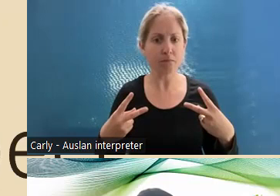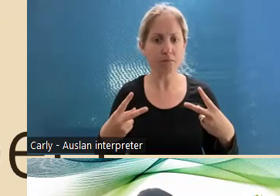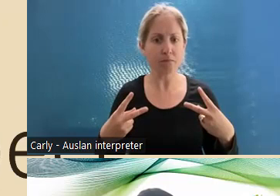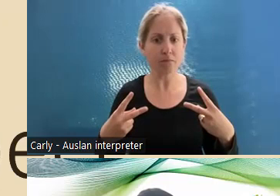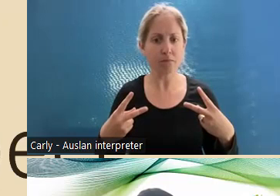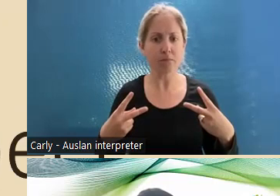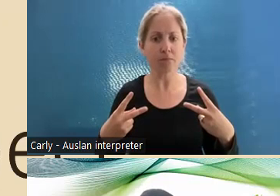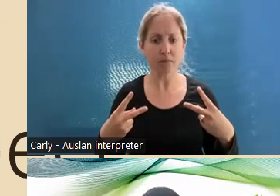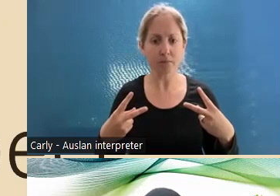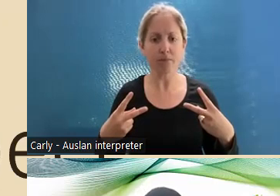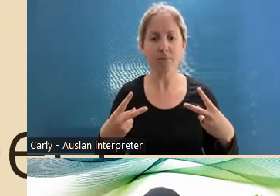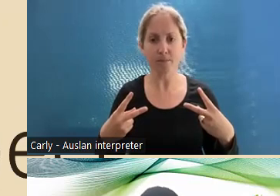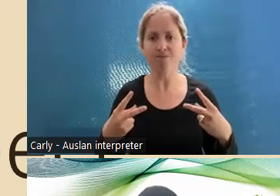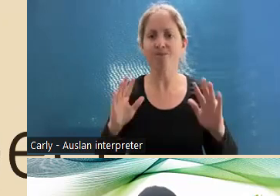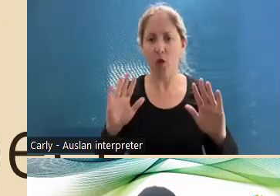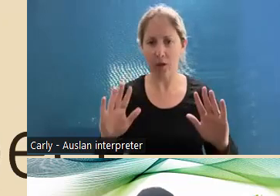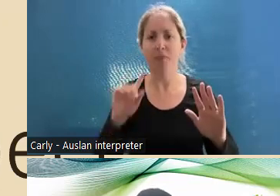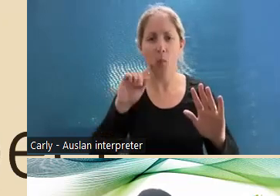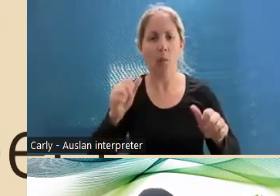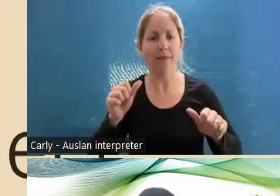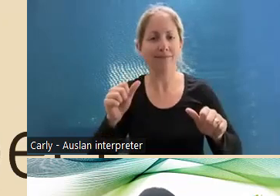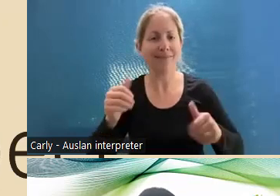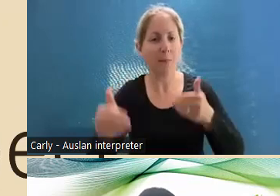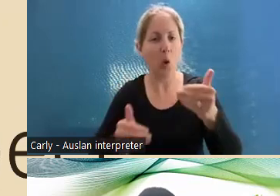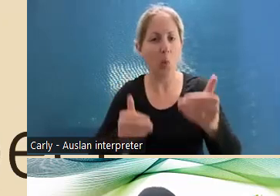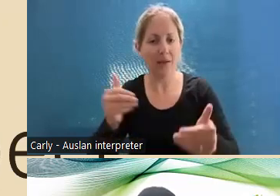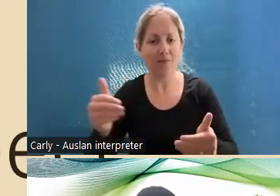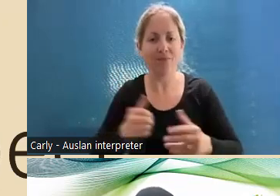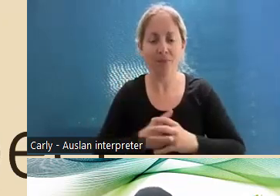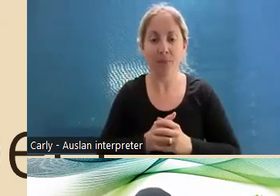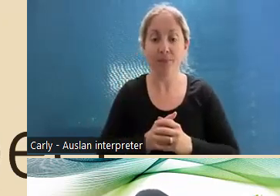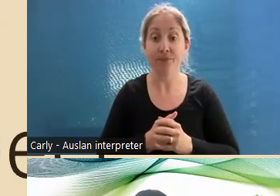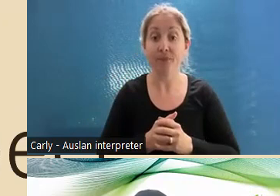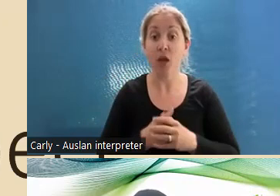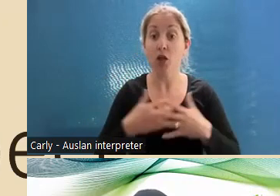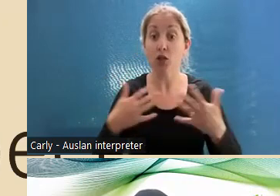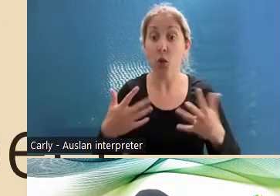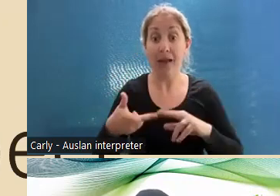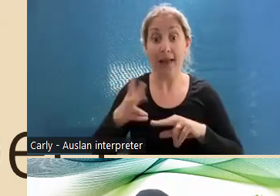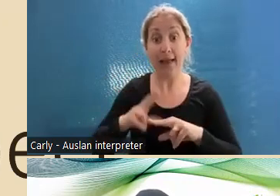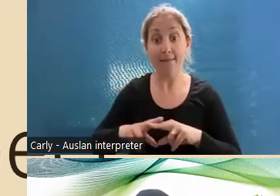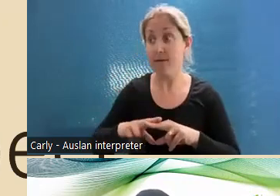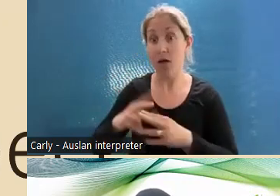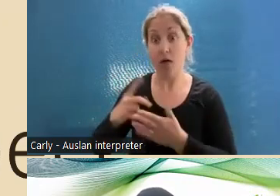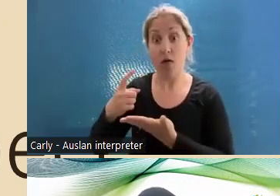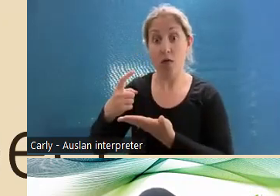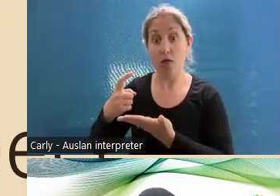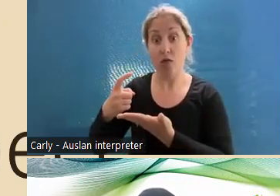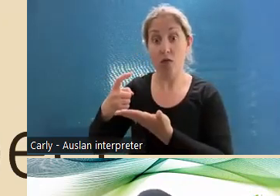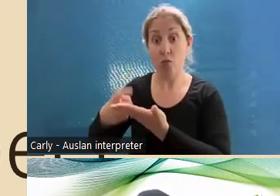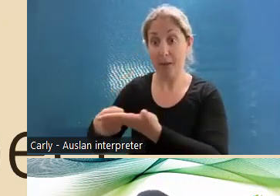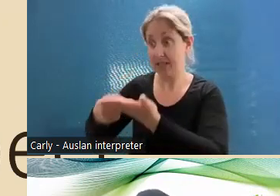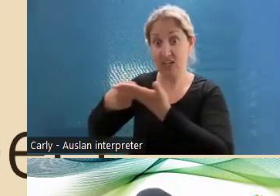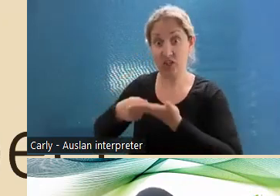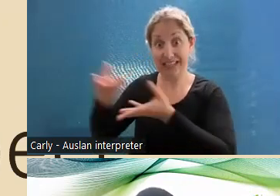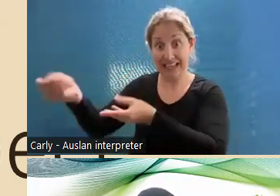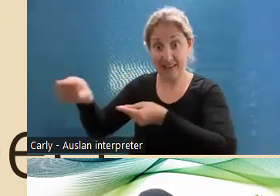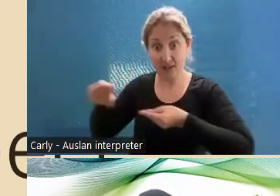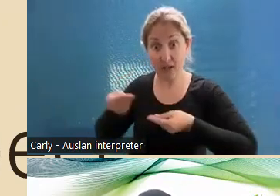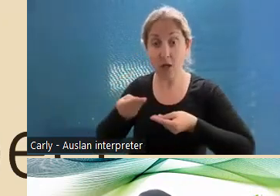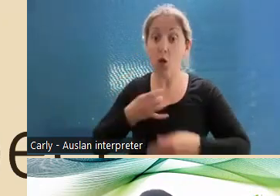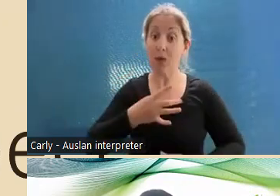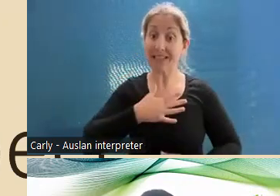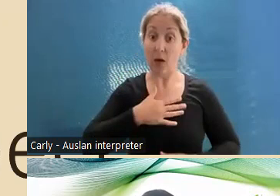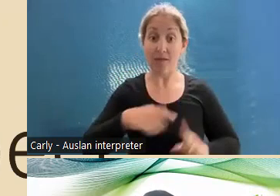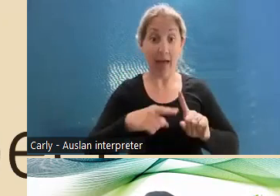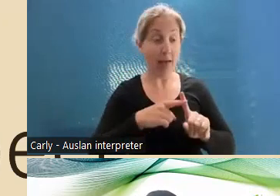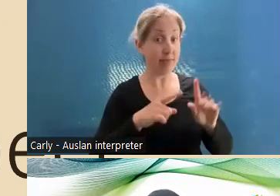Once the recommendation has been given, as I said, you and the agency have a chance to